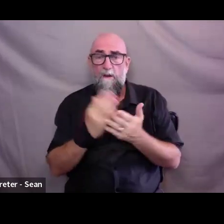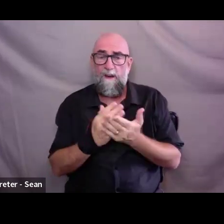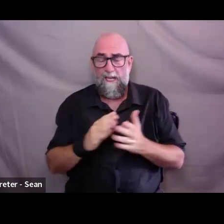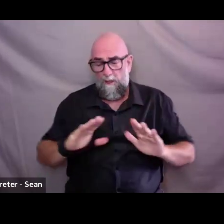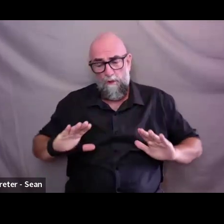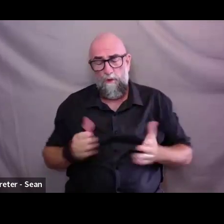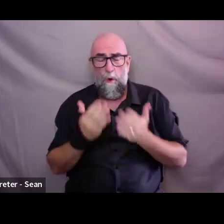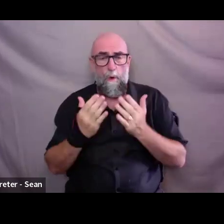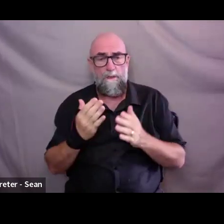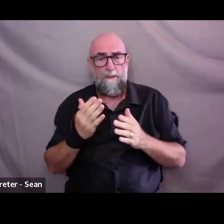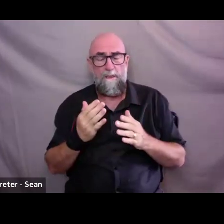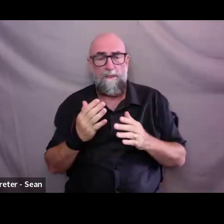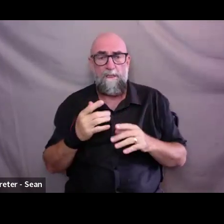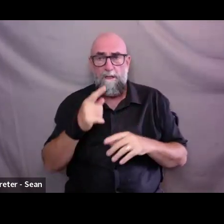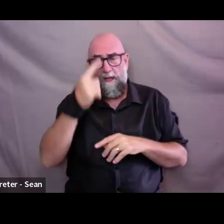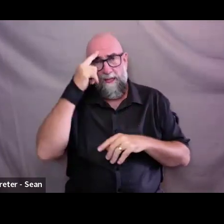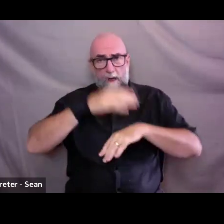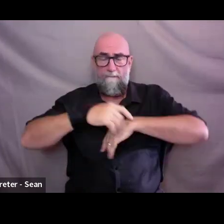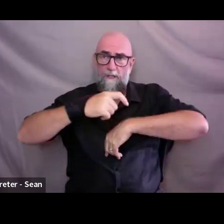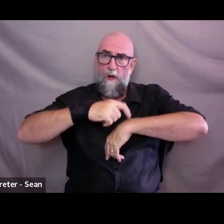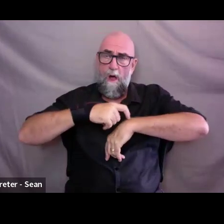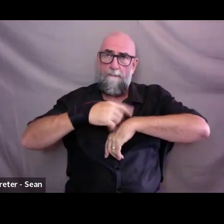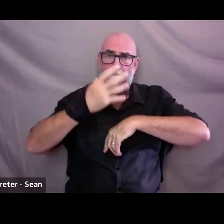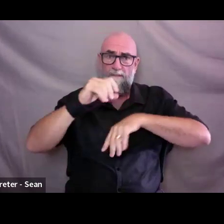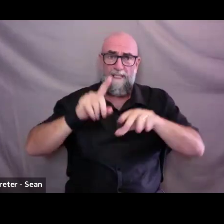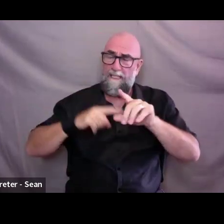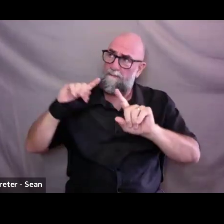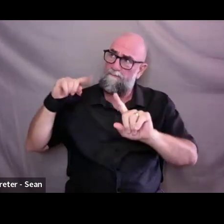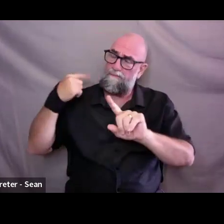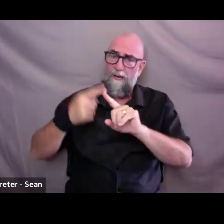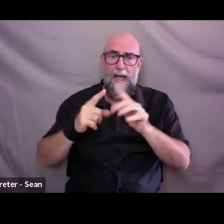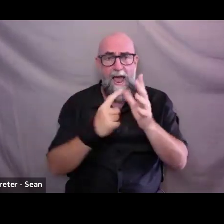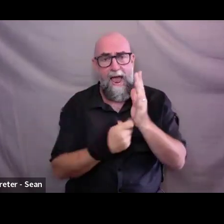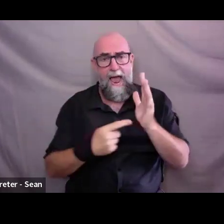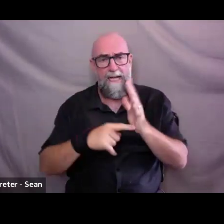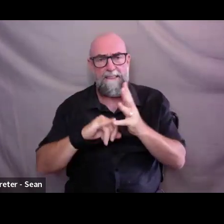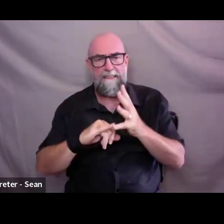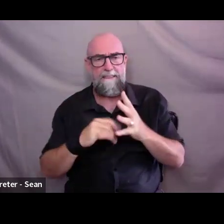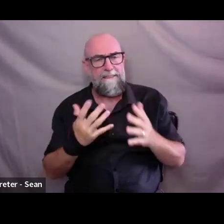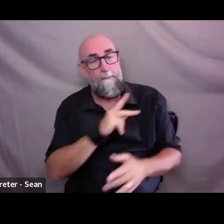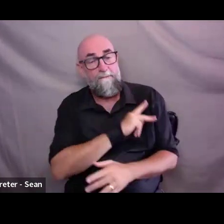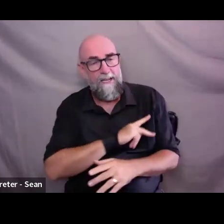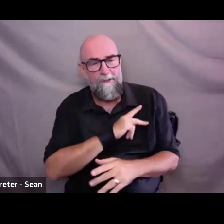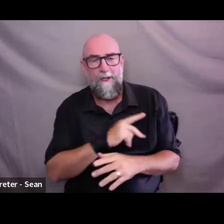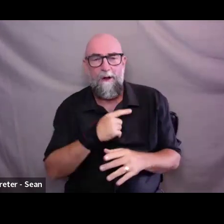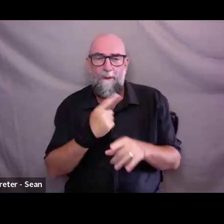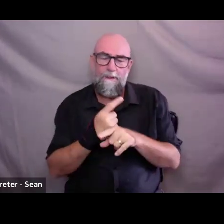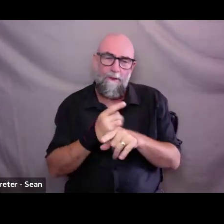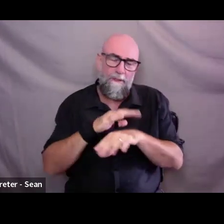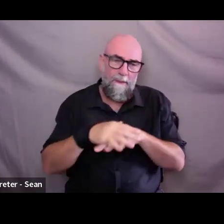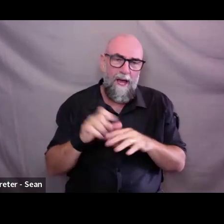about corporate governance structures and so on. It's really only 40 50 years that these structures have been formalised,